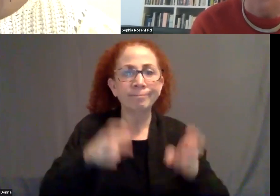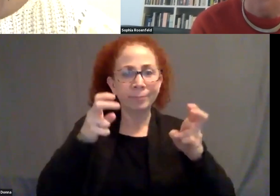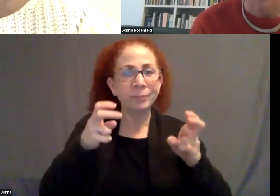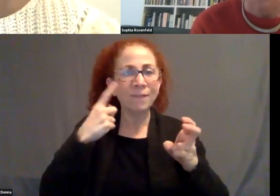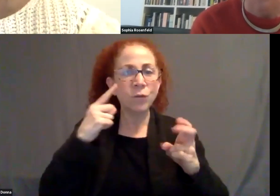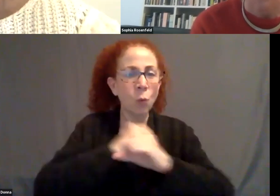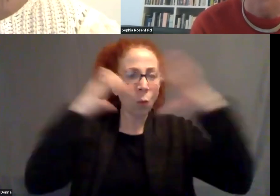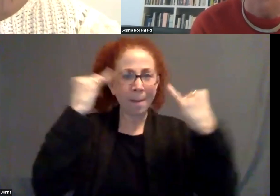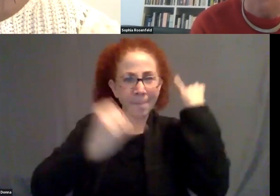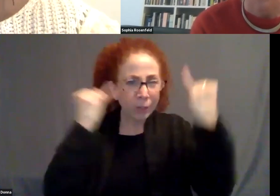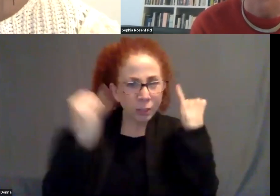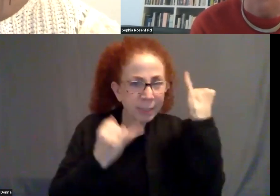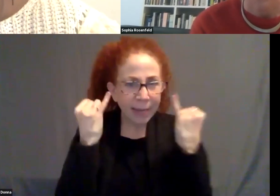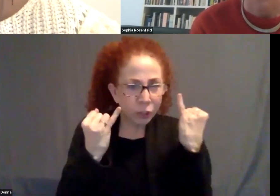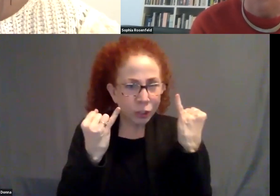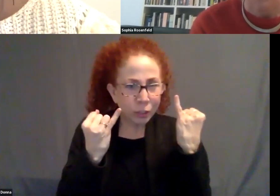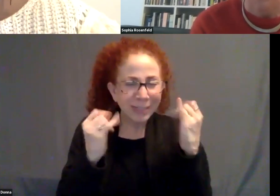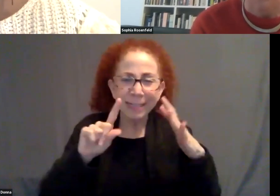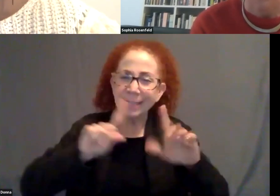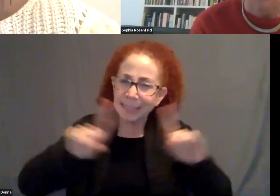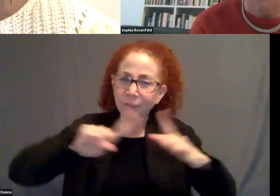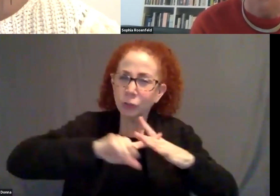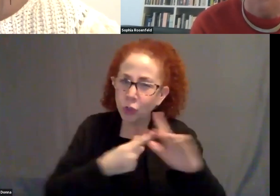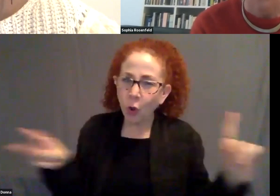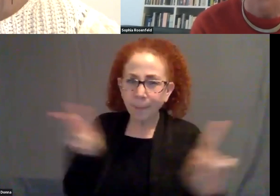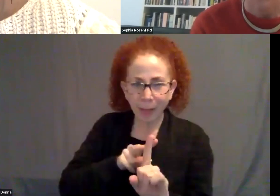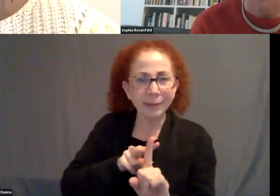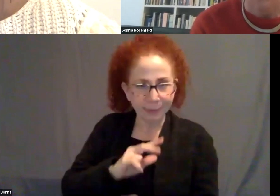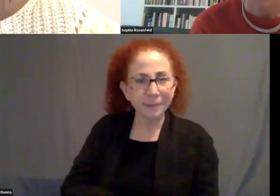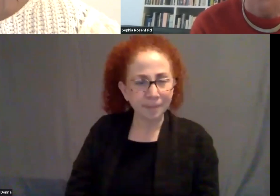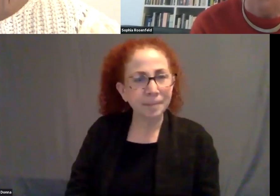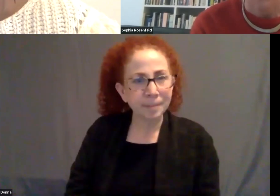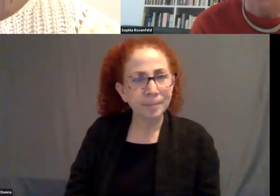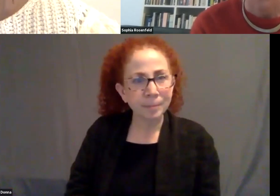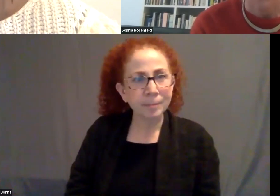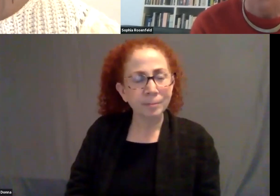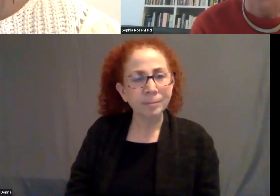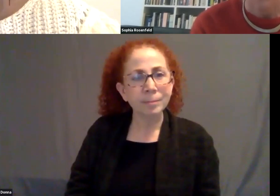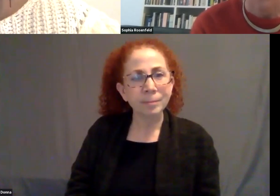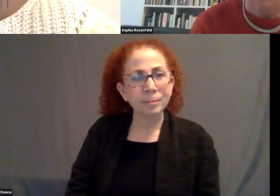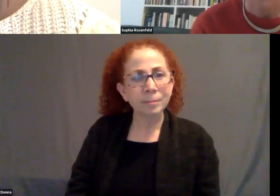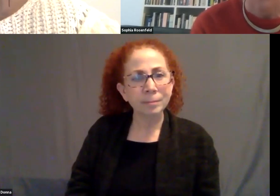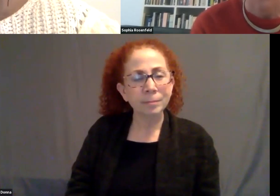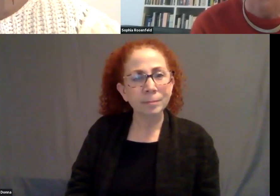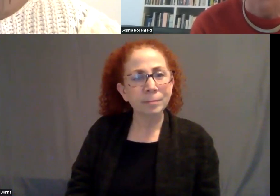I think, starts us somewhere different. And starts us somewhere different